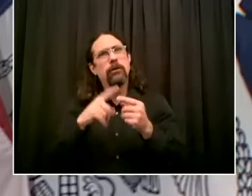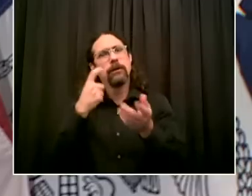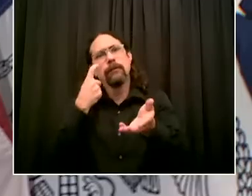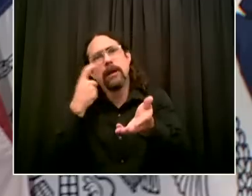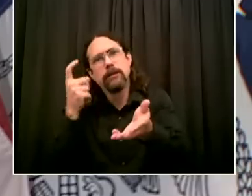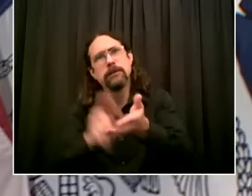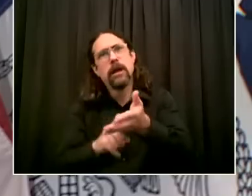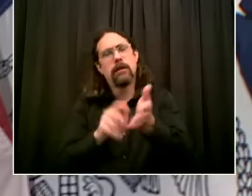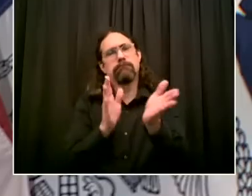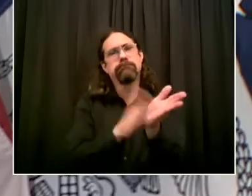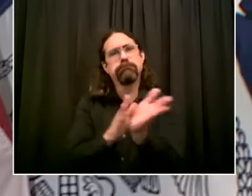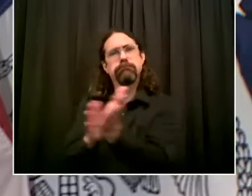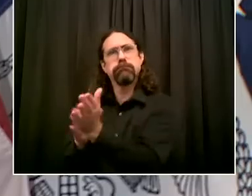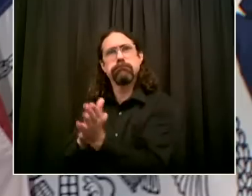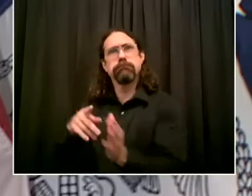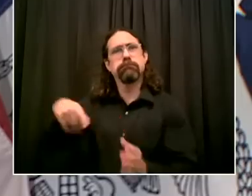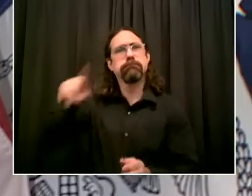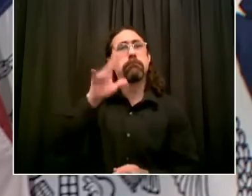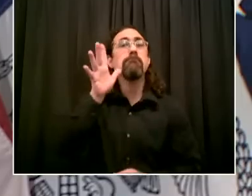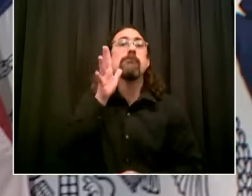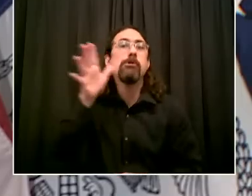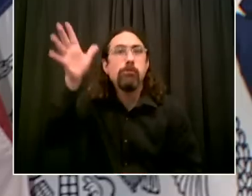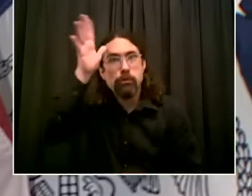STUDENTS, EVERYONE SHOULD BE VERY PROUD OF THEMSELVES. EVERYONE AT THE